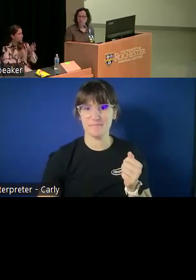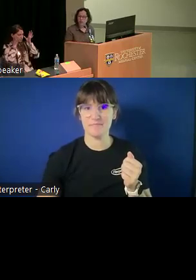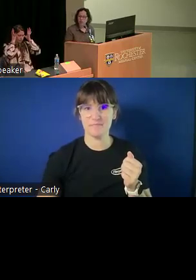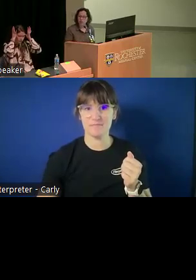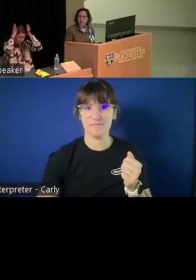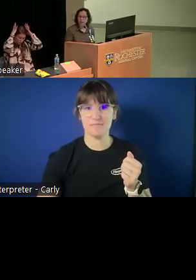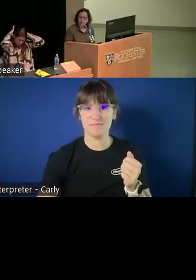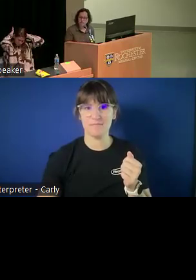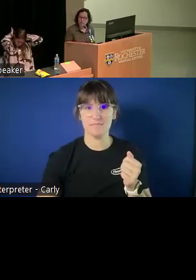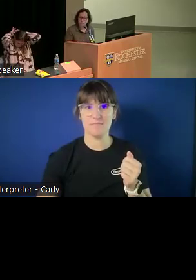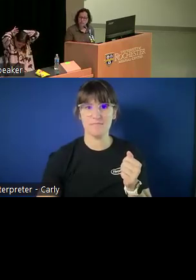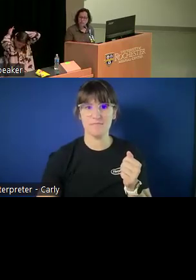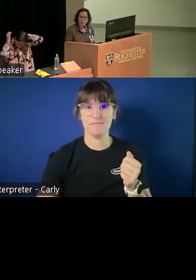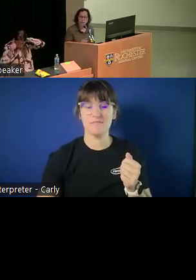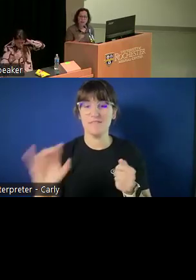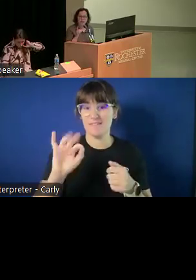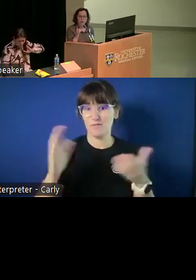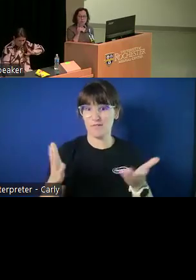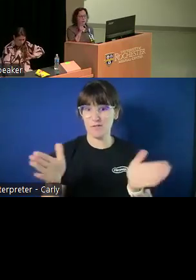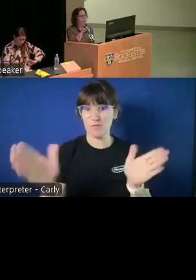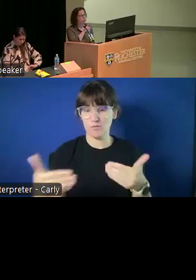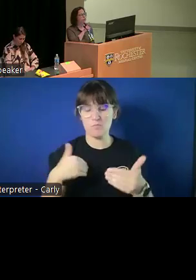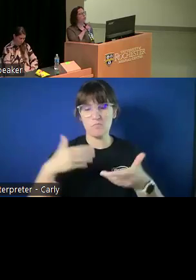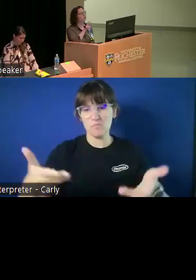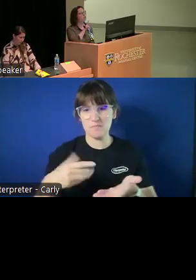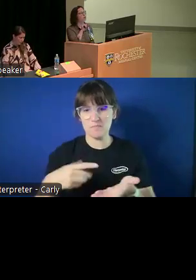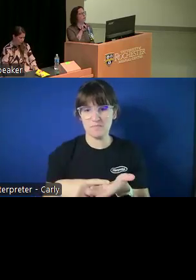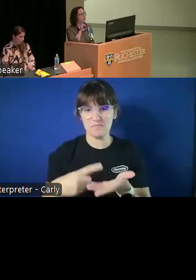discussion at the end of today's session and there are microphones stationed in a couple